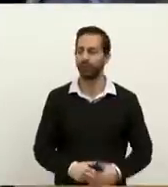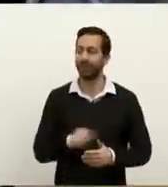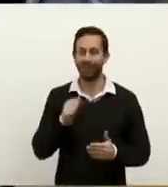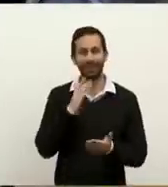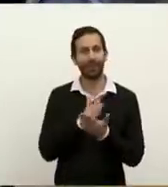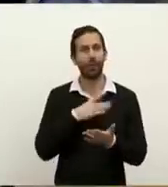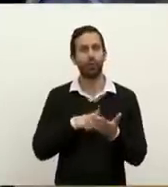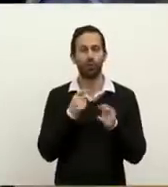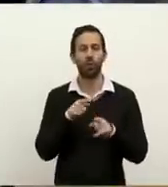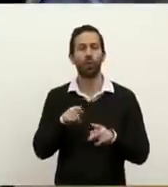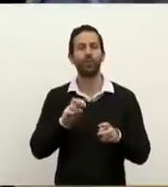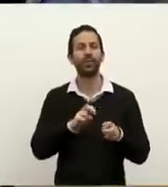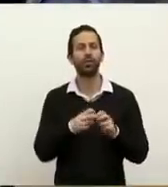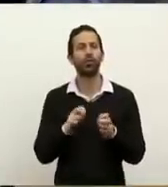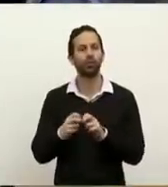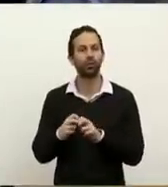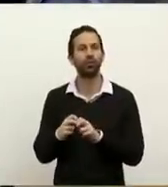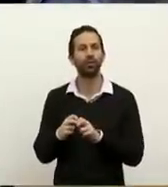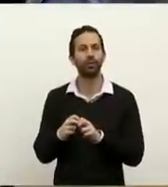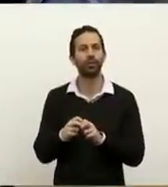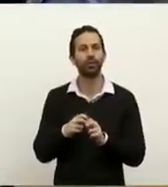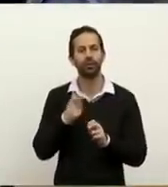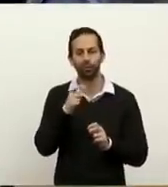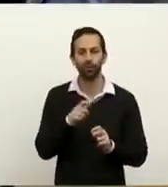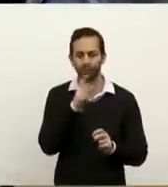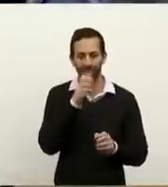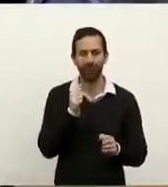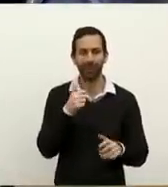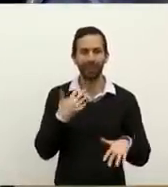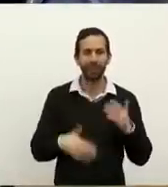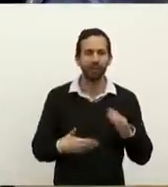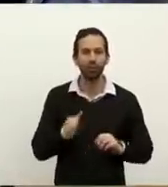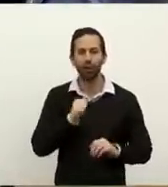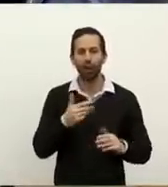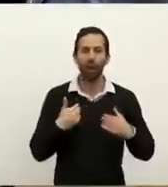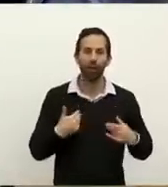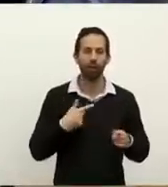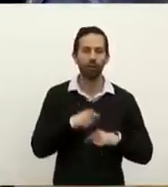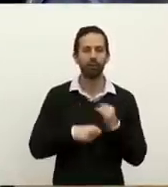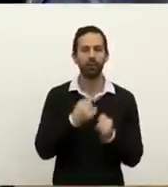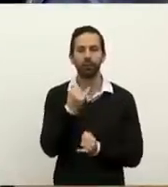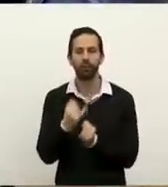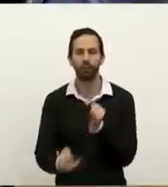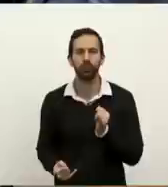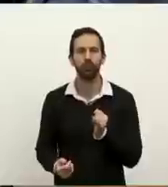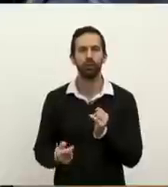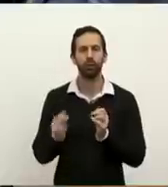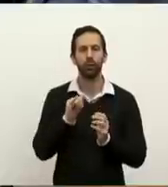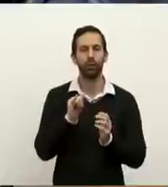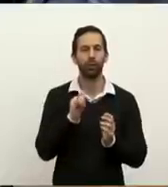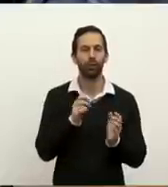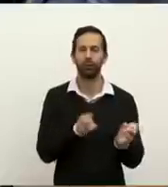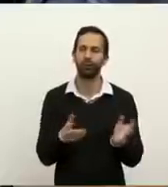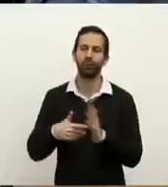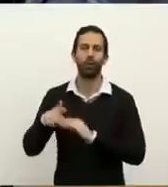which may lead to a person to get an injury, deterioration of their health, or at the worst case, going to hospital. That's not the way we want.